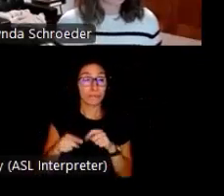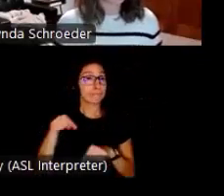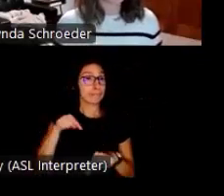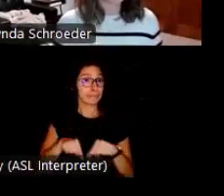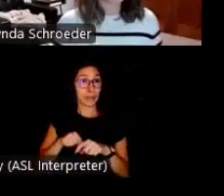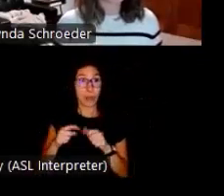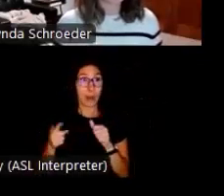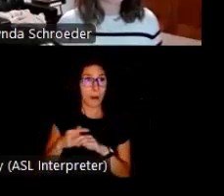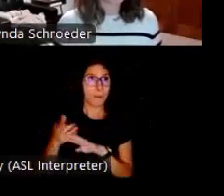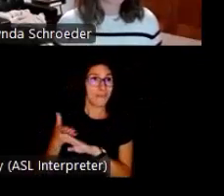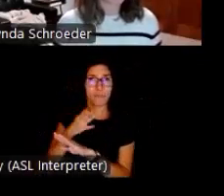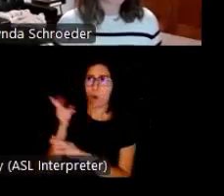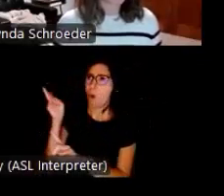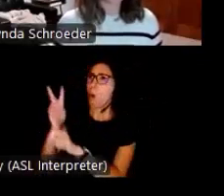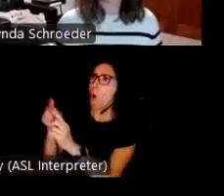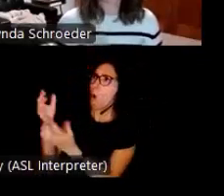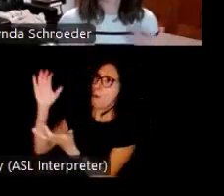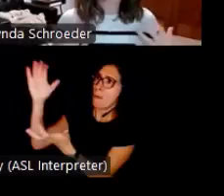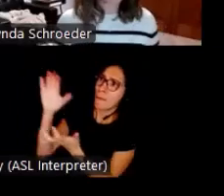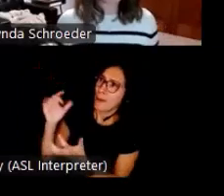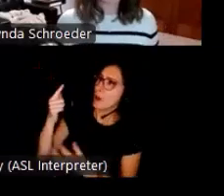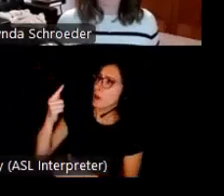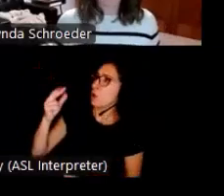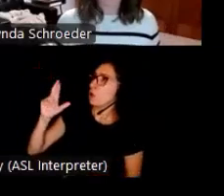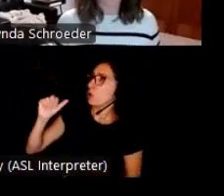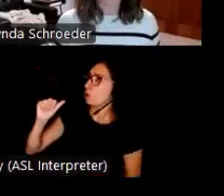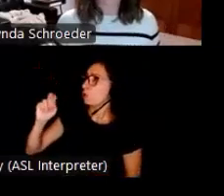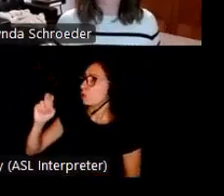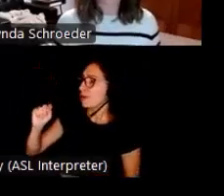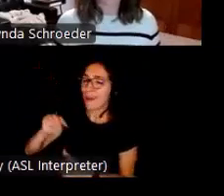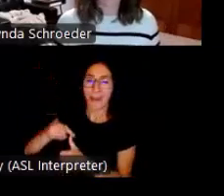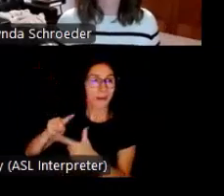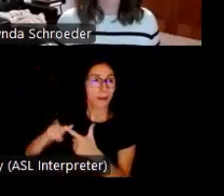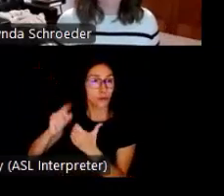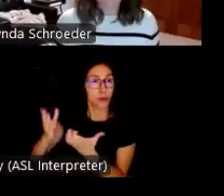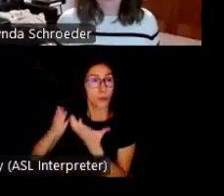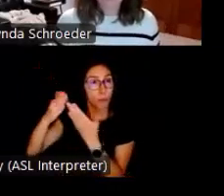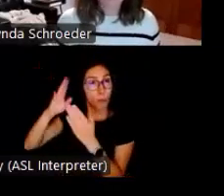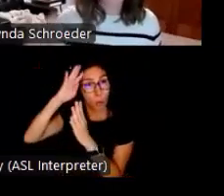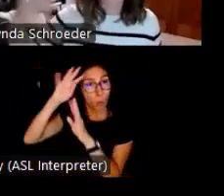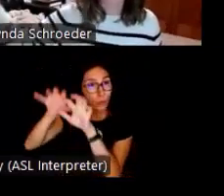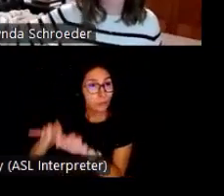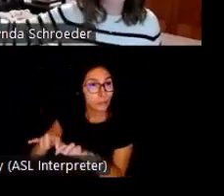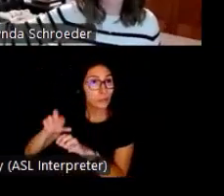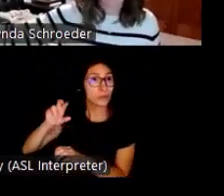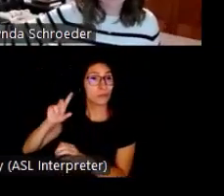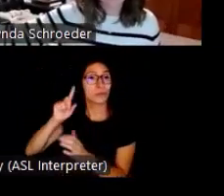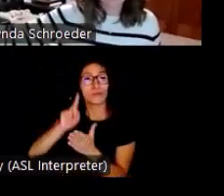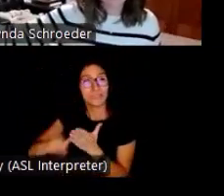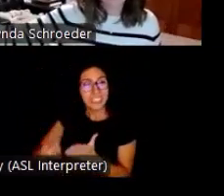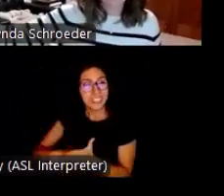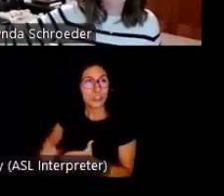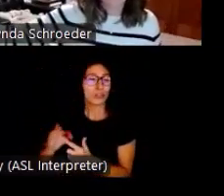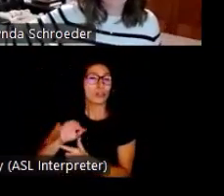or the research proposal, before you design your complex methods and submit it to some institutional review board